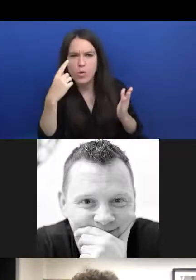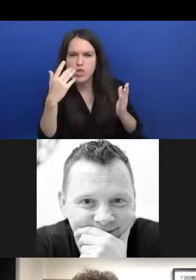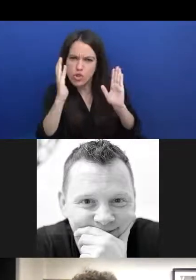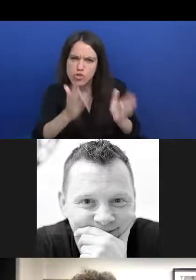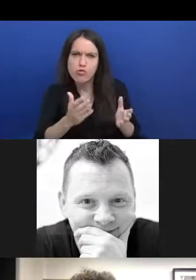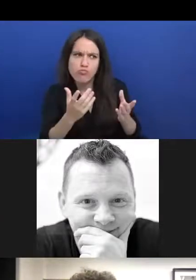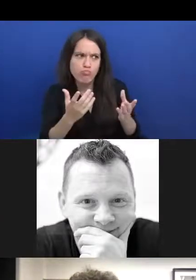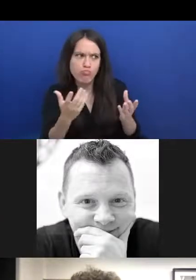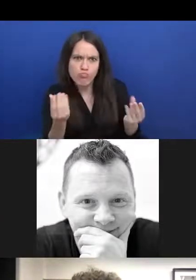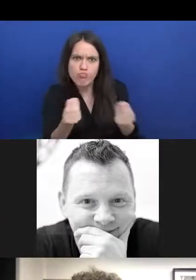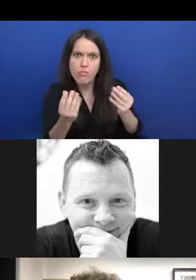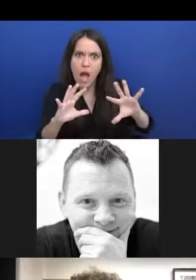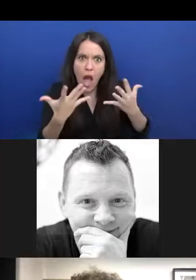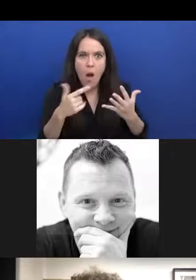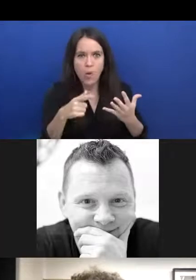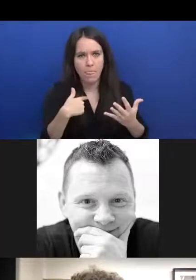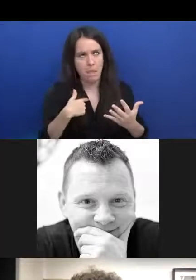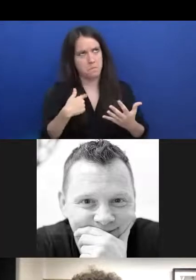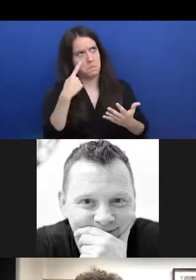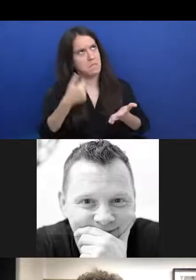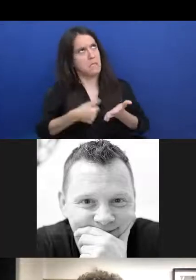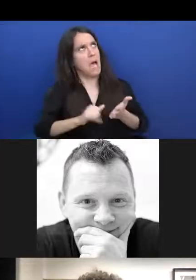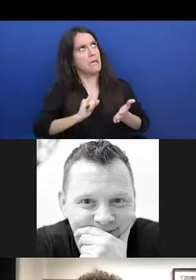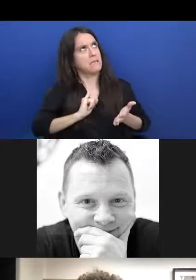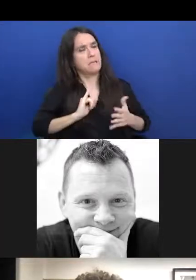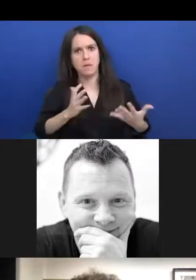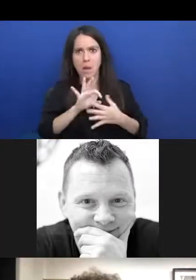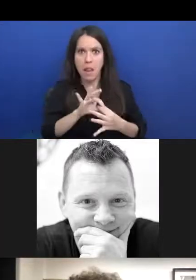how they identified with languages and then moved on to language practices